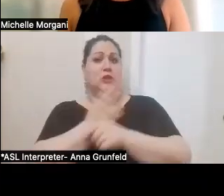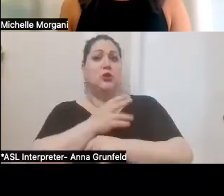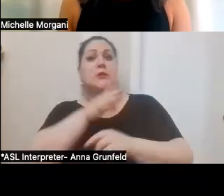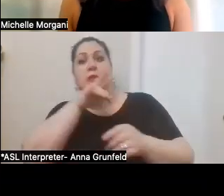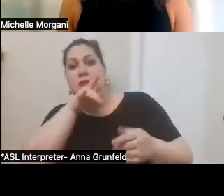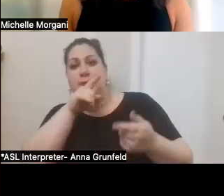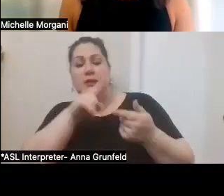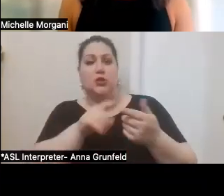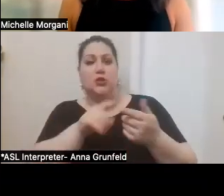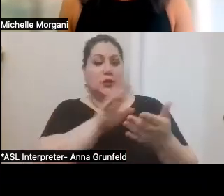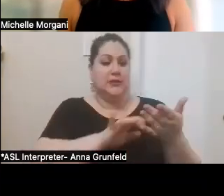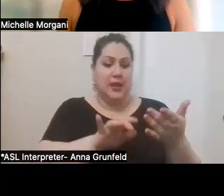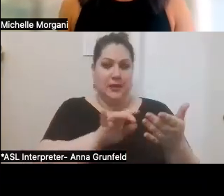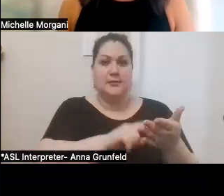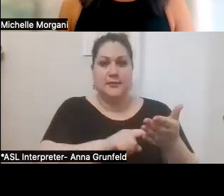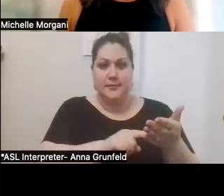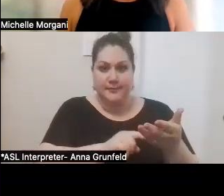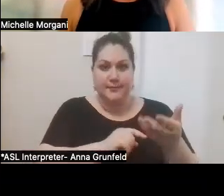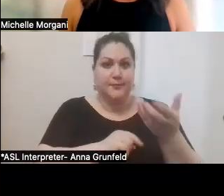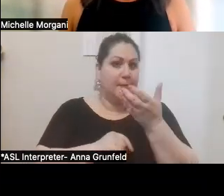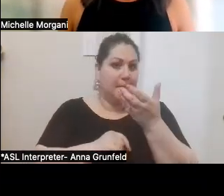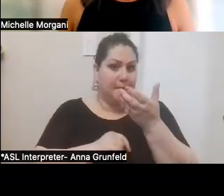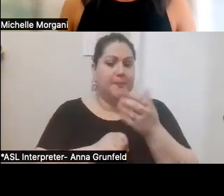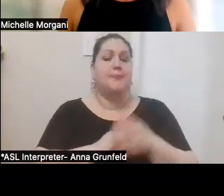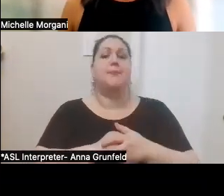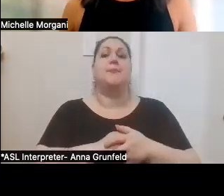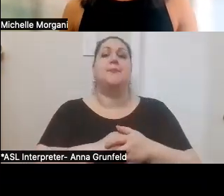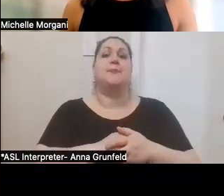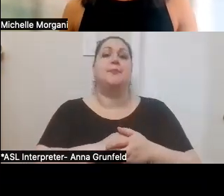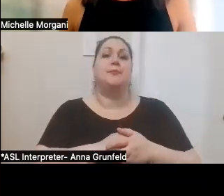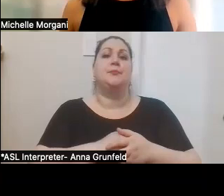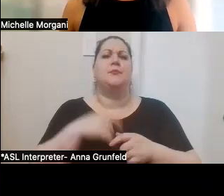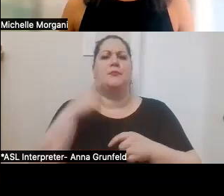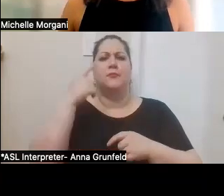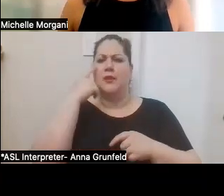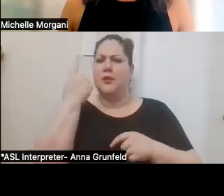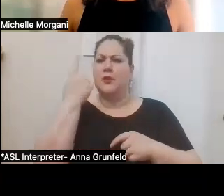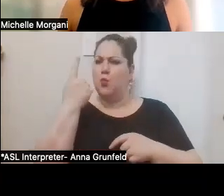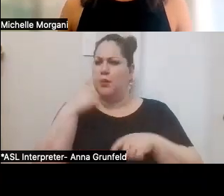I believe in one of our sessions earlier this week, we talked a little bit about dragon,